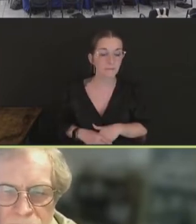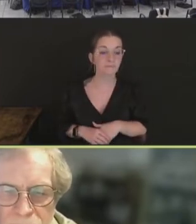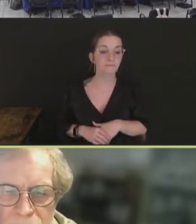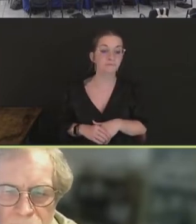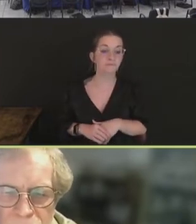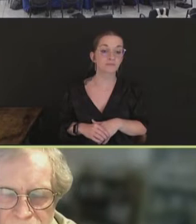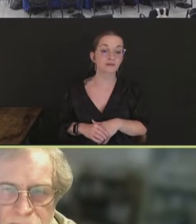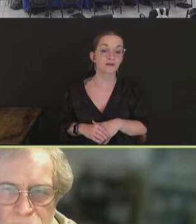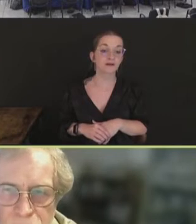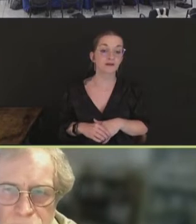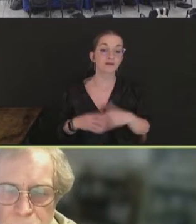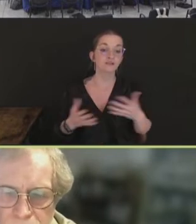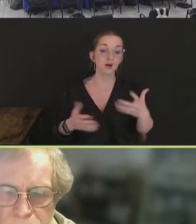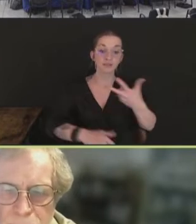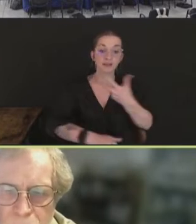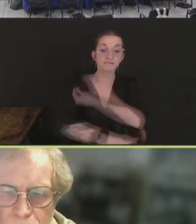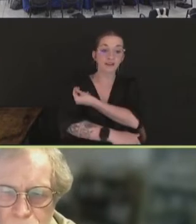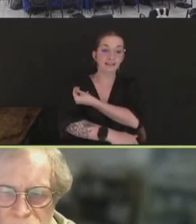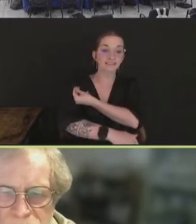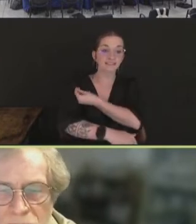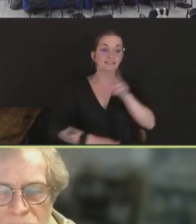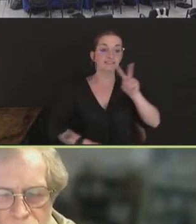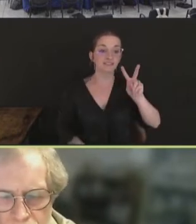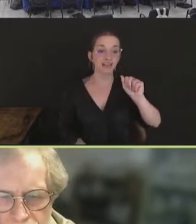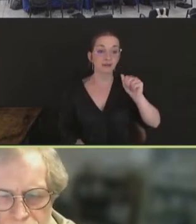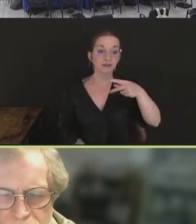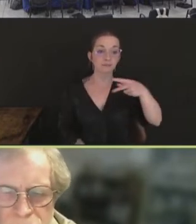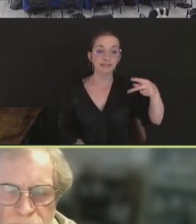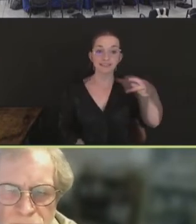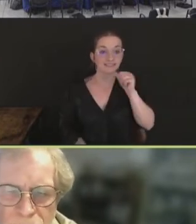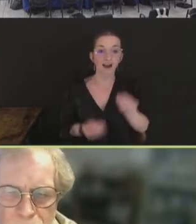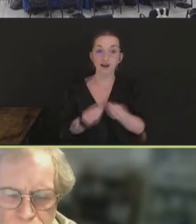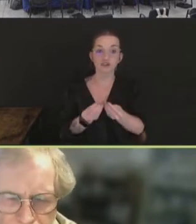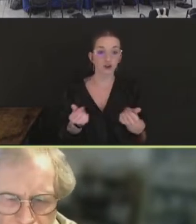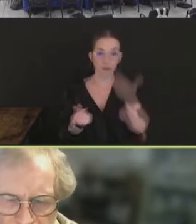The Vaccine Associated Paralytic Polio has not gone away, because of type three vaccines